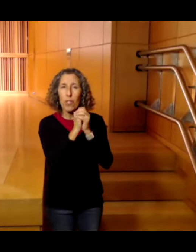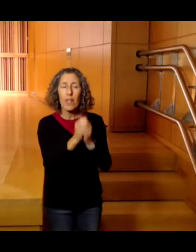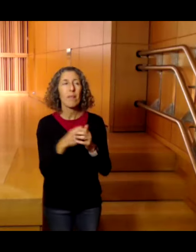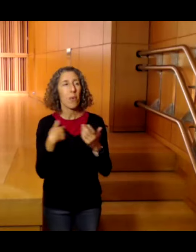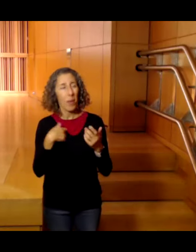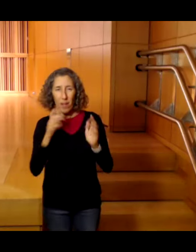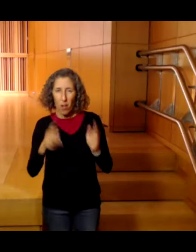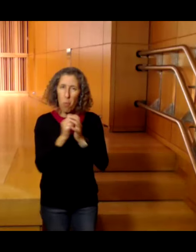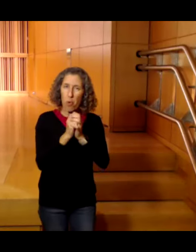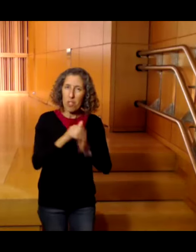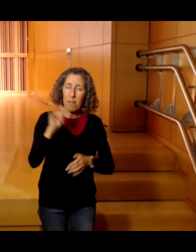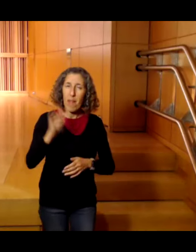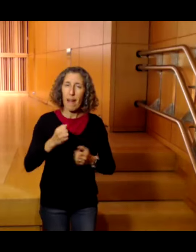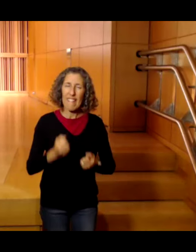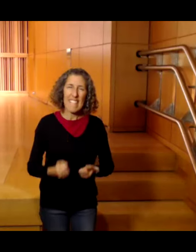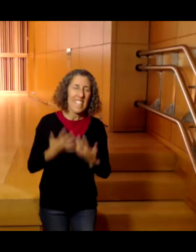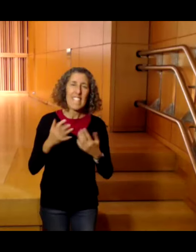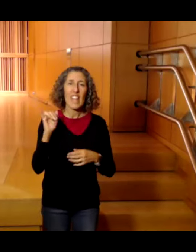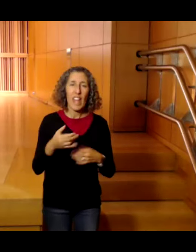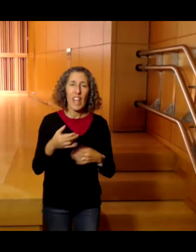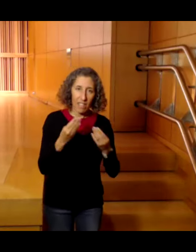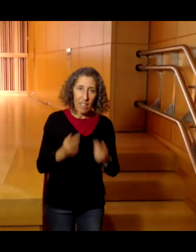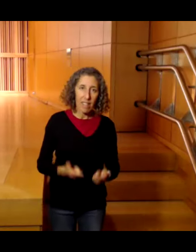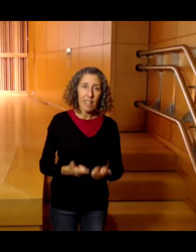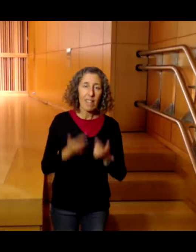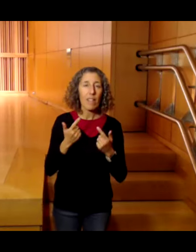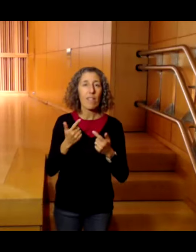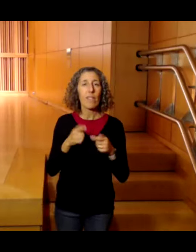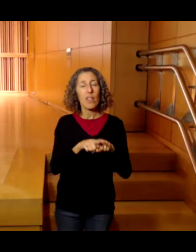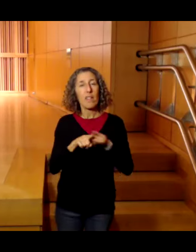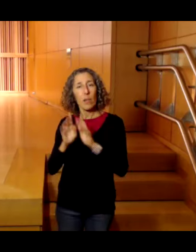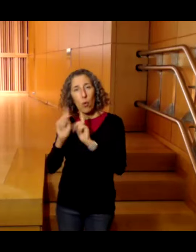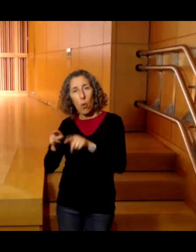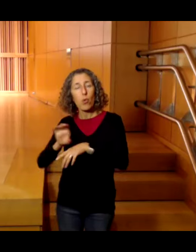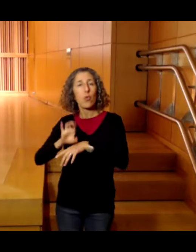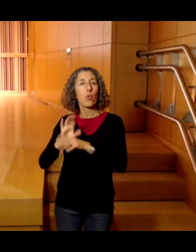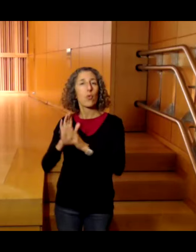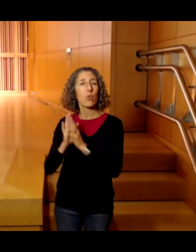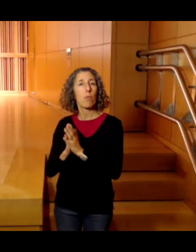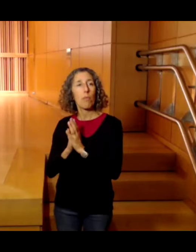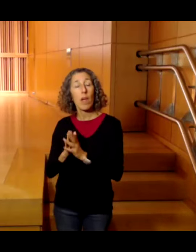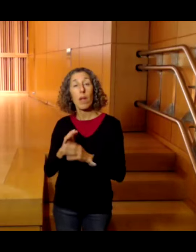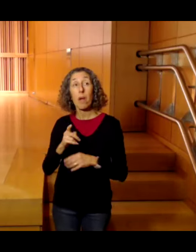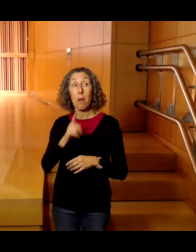My pointers in these comments is not then to encourage a return to respectability politics.